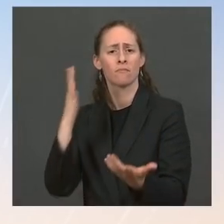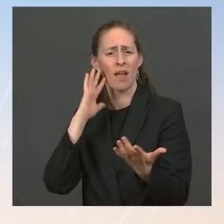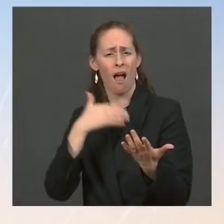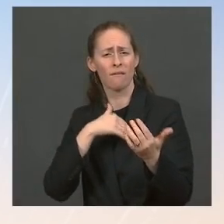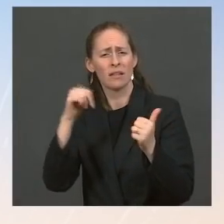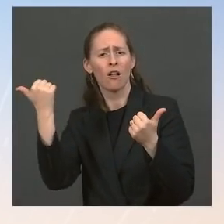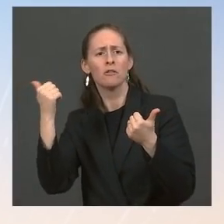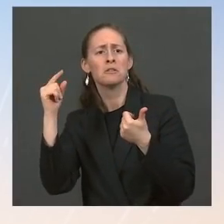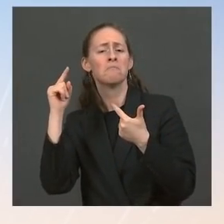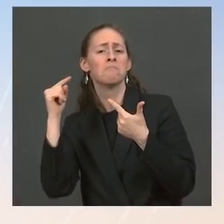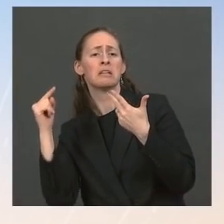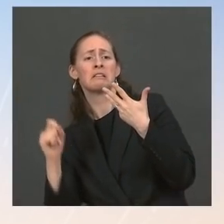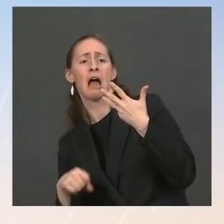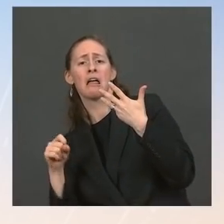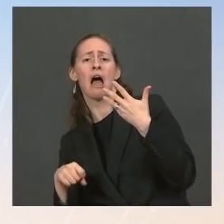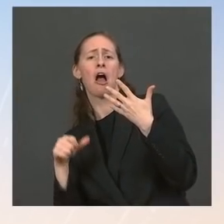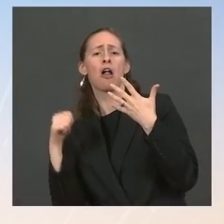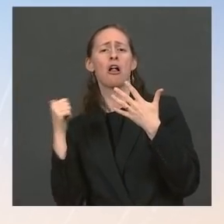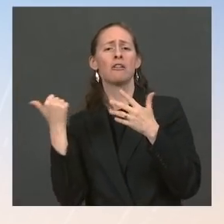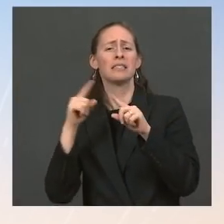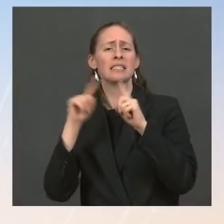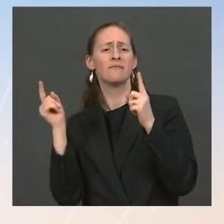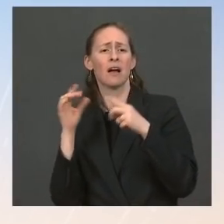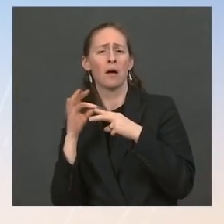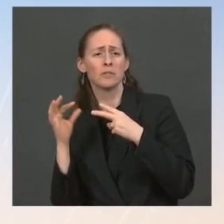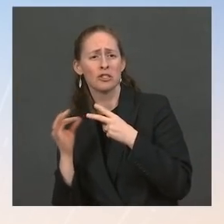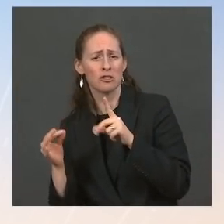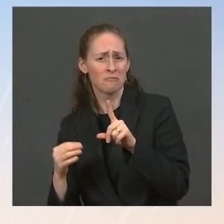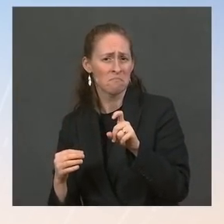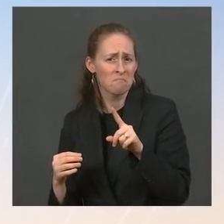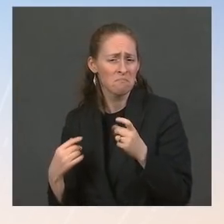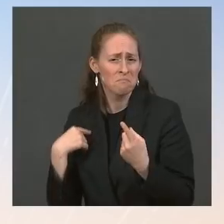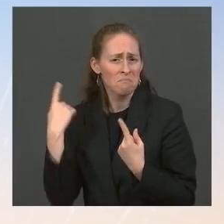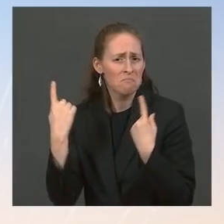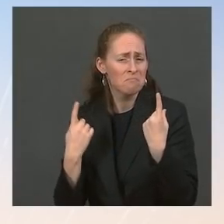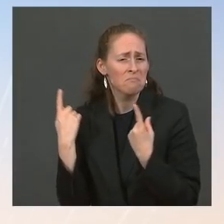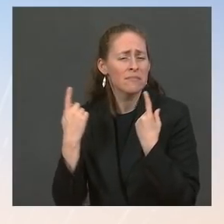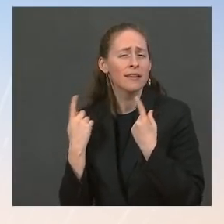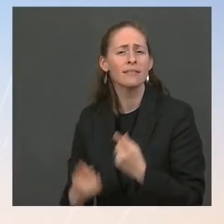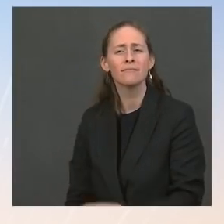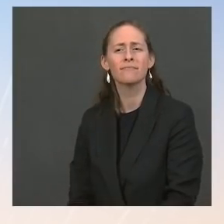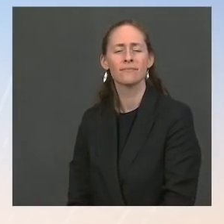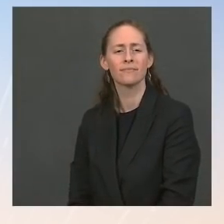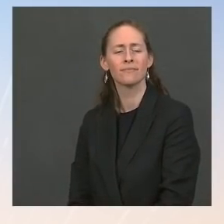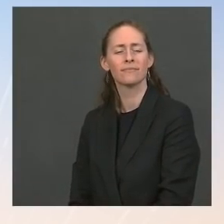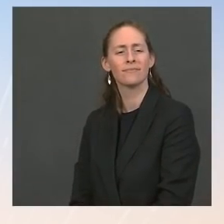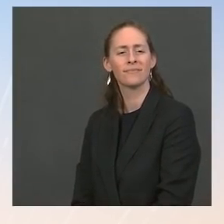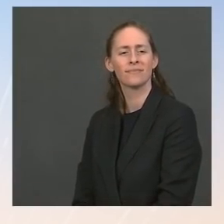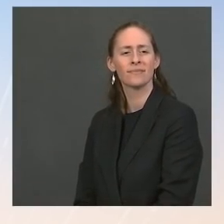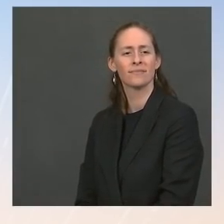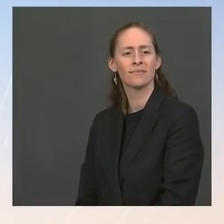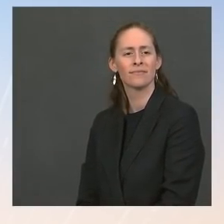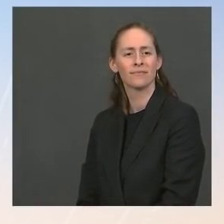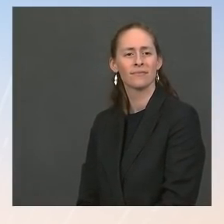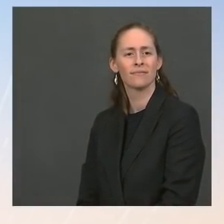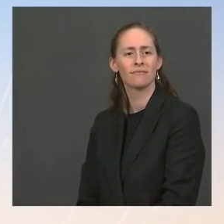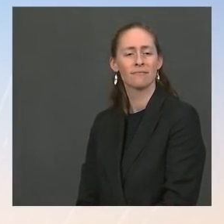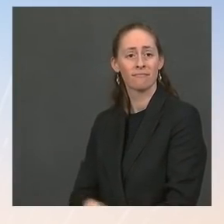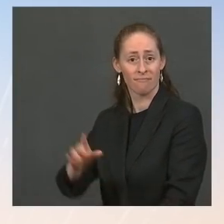an area larger than several states, actually -- to oil and gas leasing because of this legal situation.